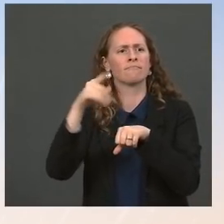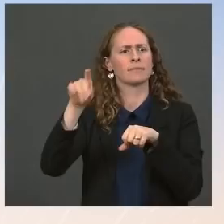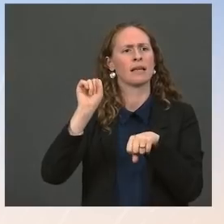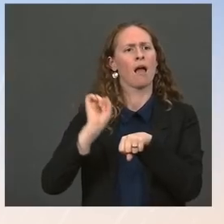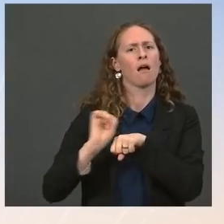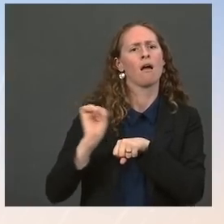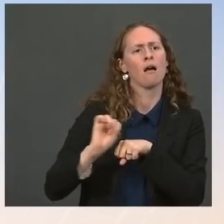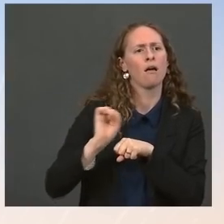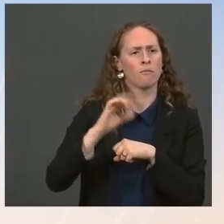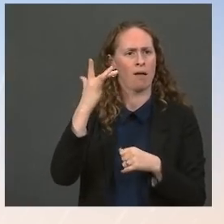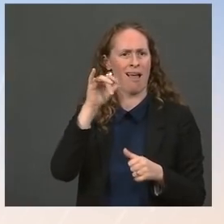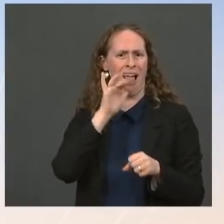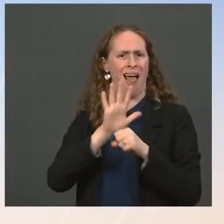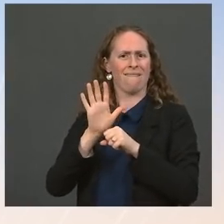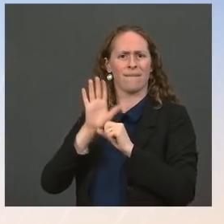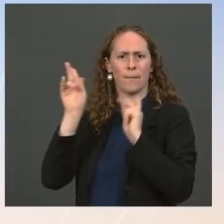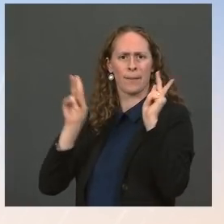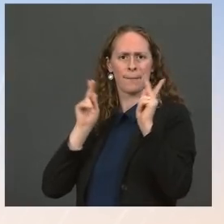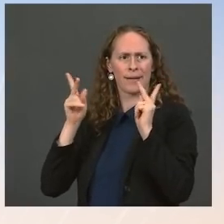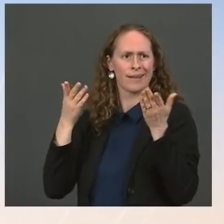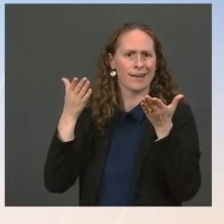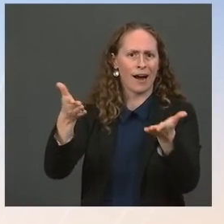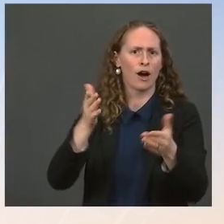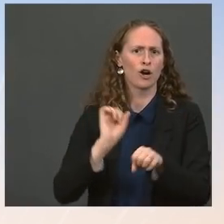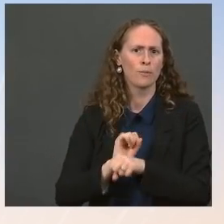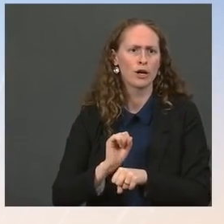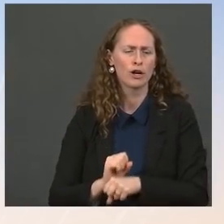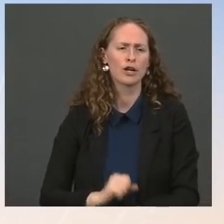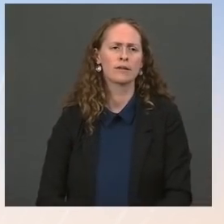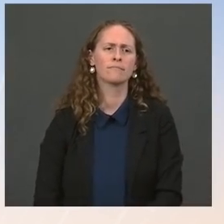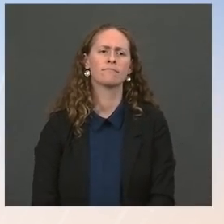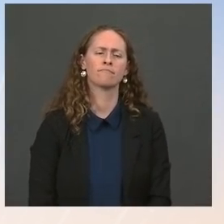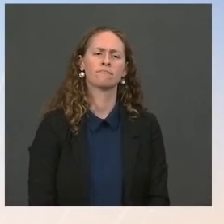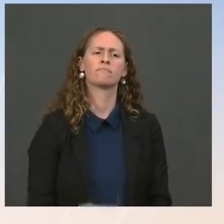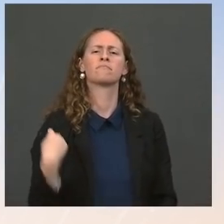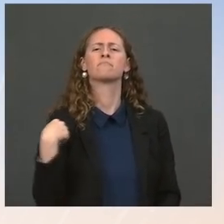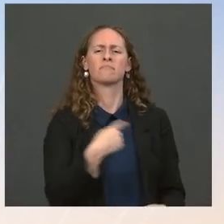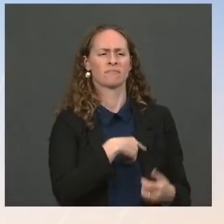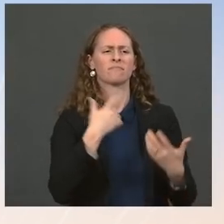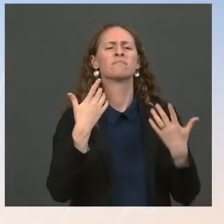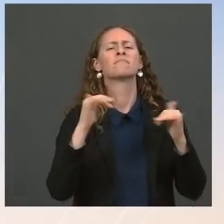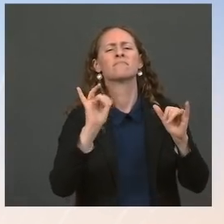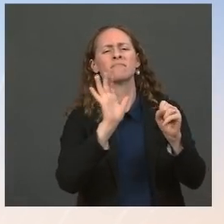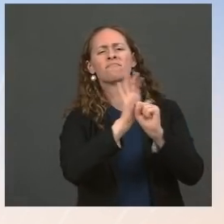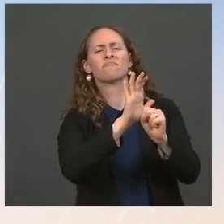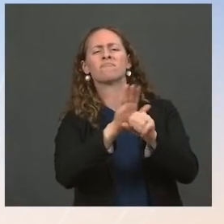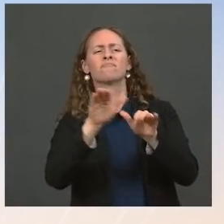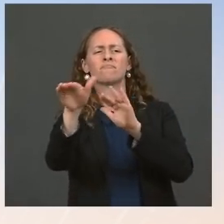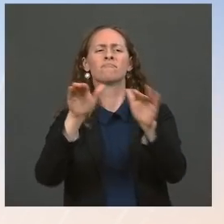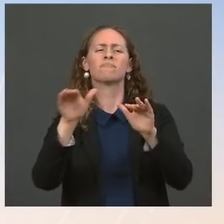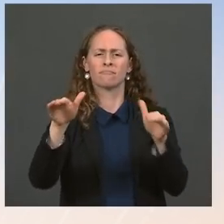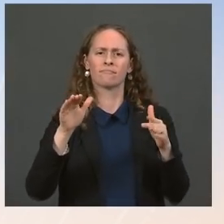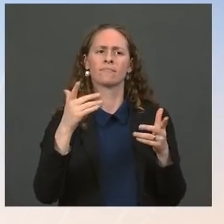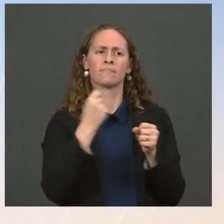Ms. Psaki: Well, we are continuing to press and look for ways that we can address the bottlenecks in the supply chain,